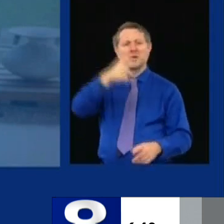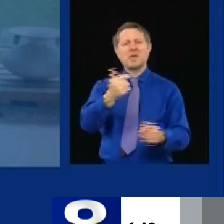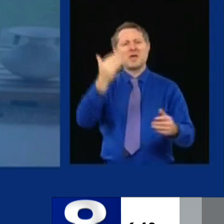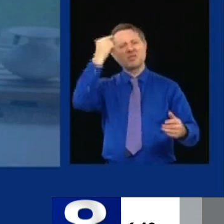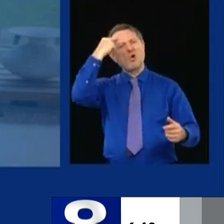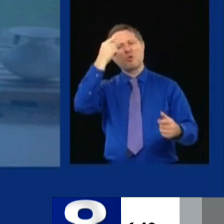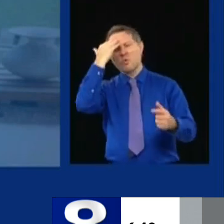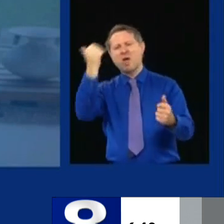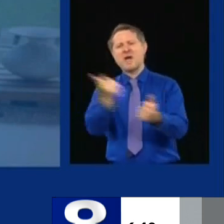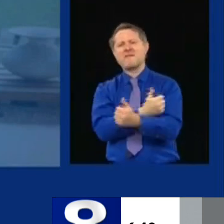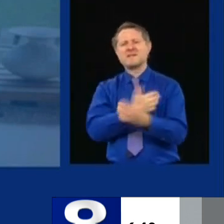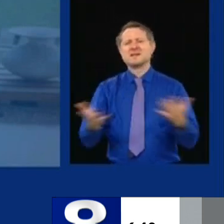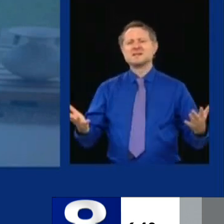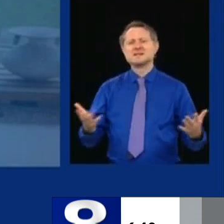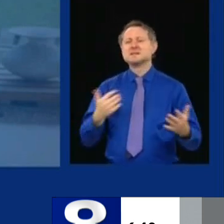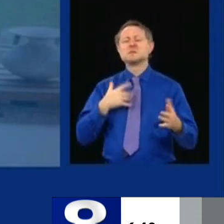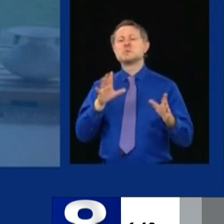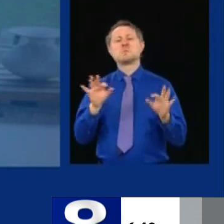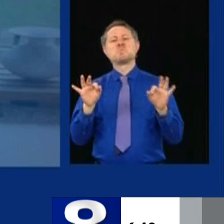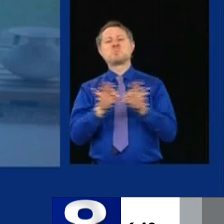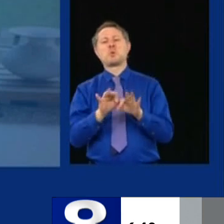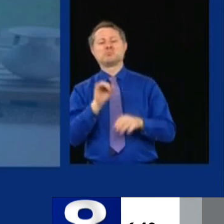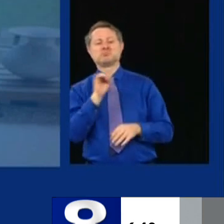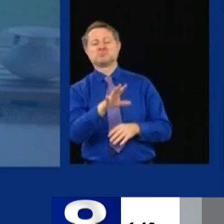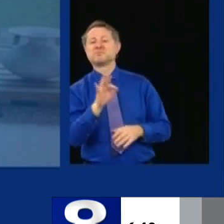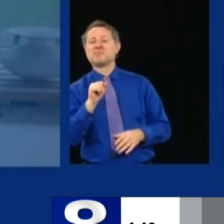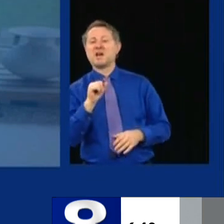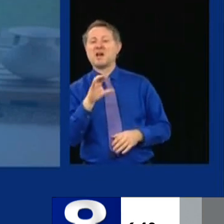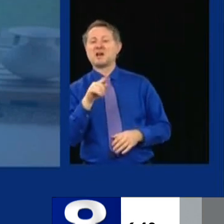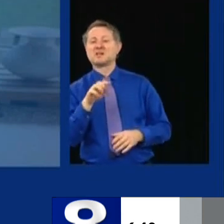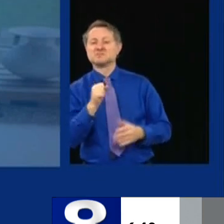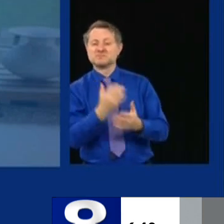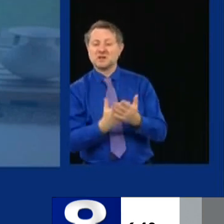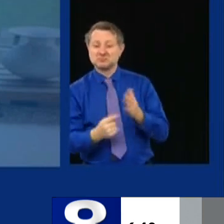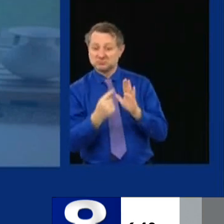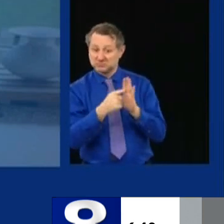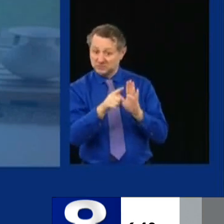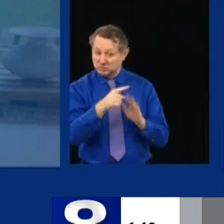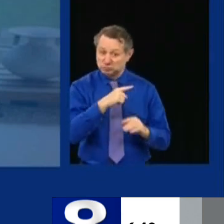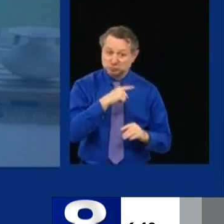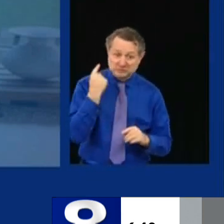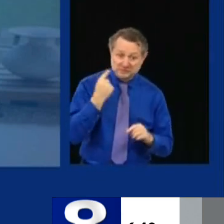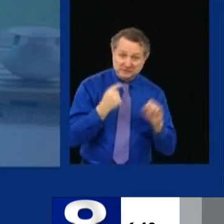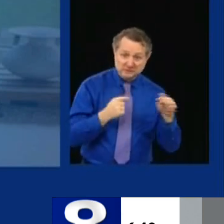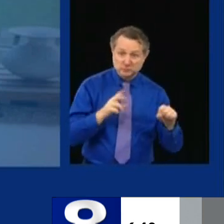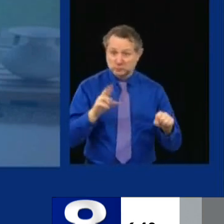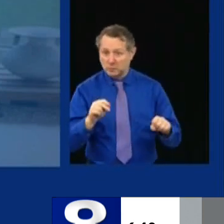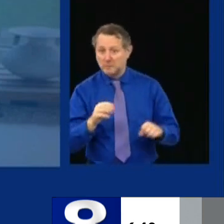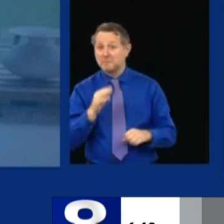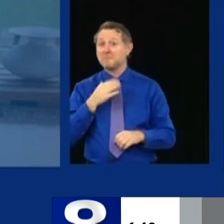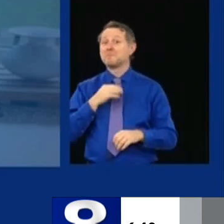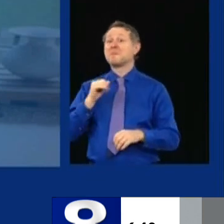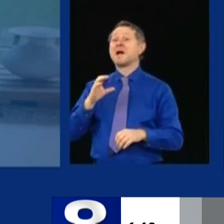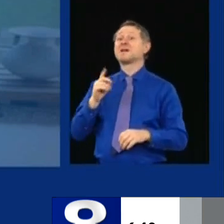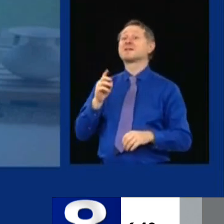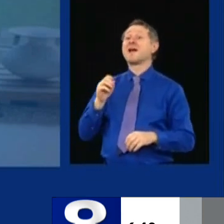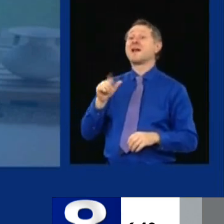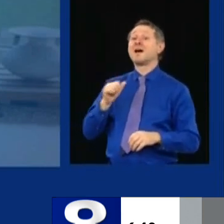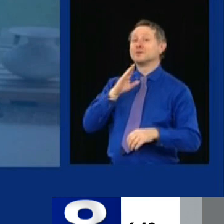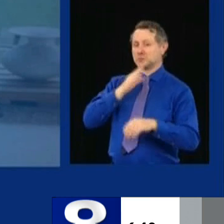BUT I SAID HERE'S THE FACTS. THIS IS WHAT WE KNOW AND THIS IS-- IS IT WORTH THE RISK TO DO IT?